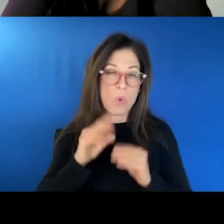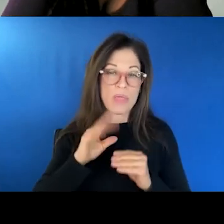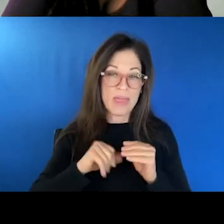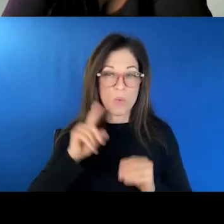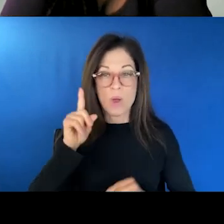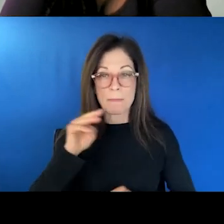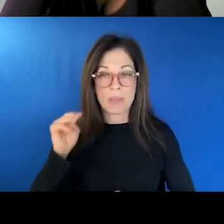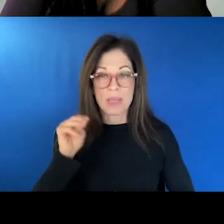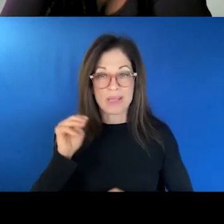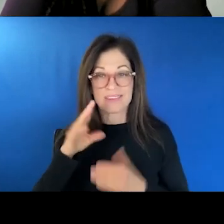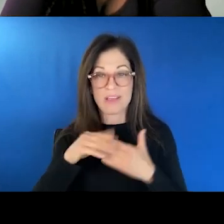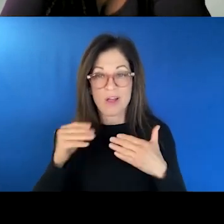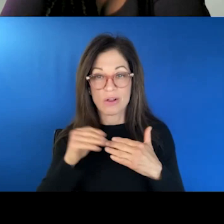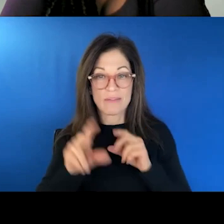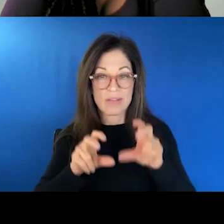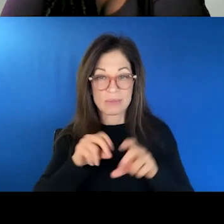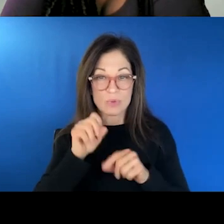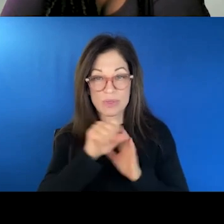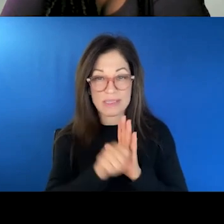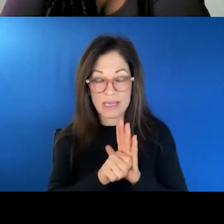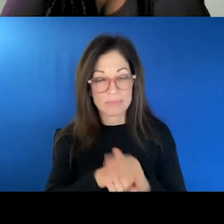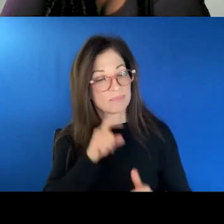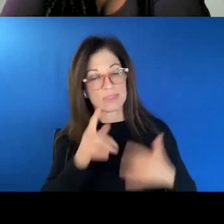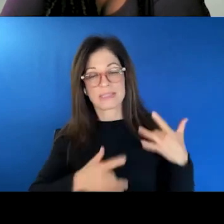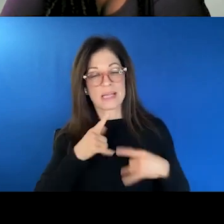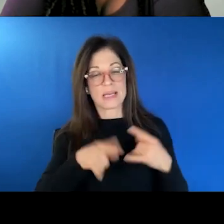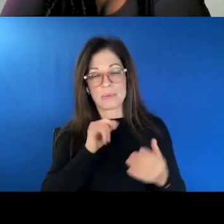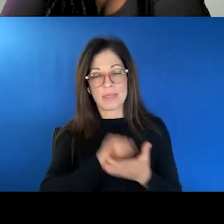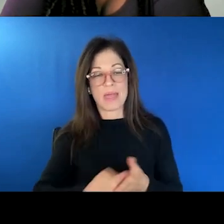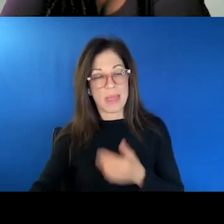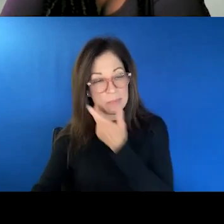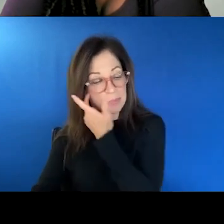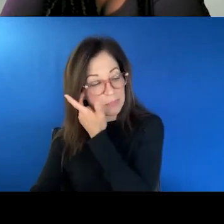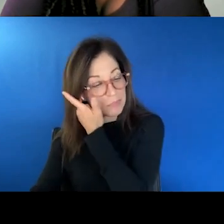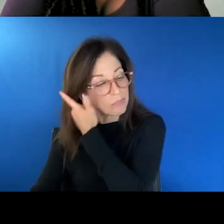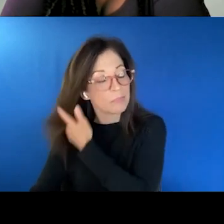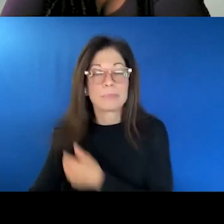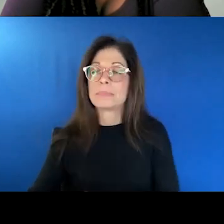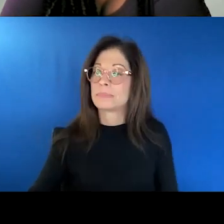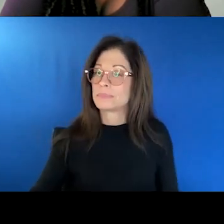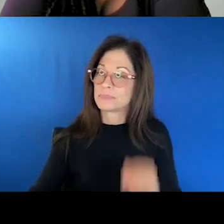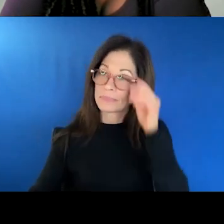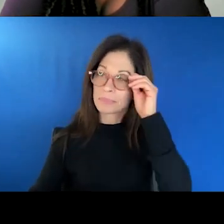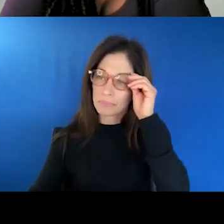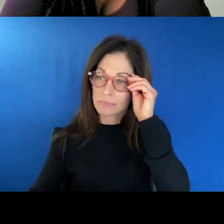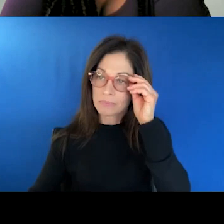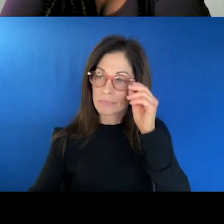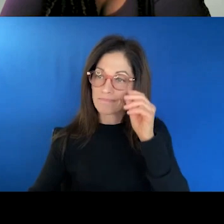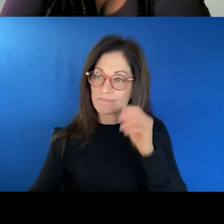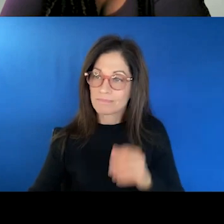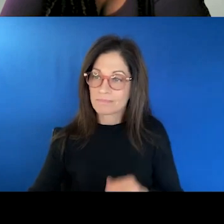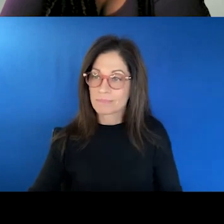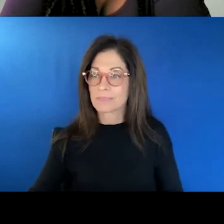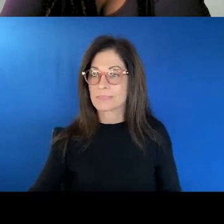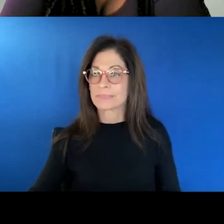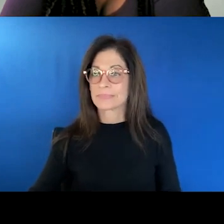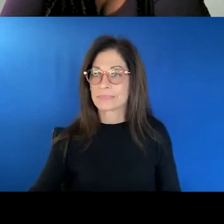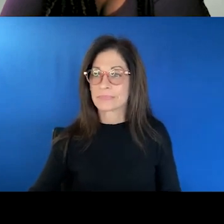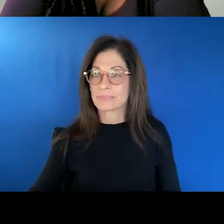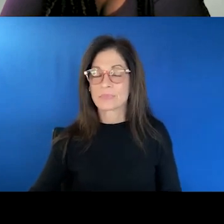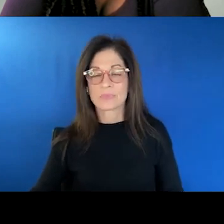PLACE. I ALSO WANTED TO TOUCH ON THE ARTICLE THAT DAVID